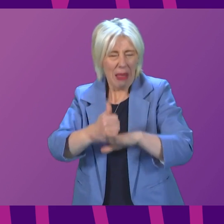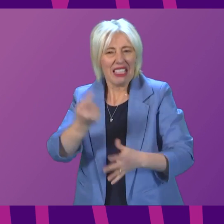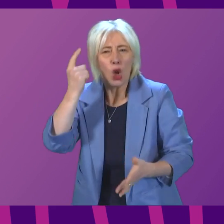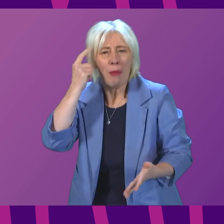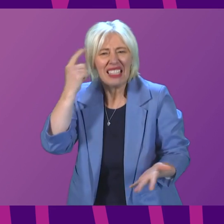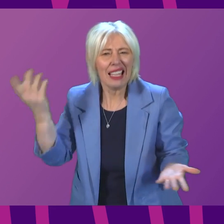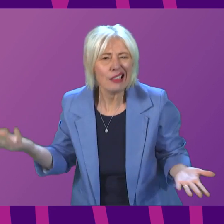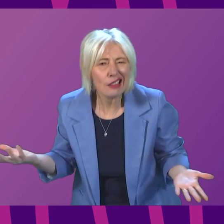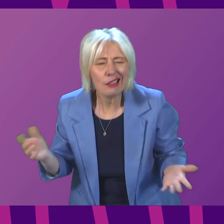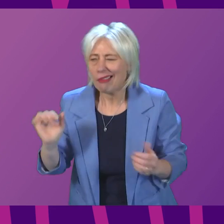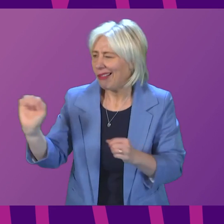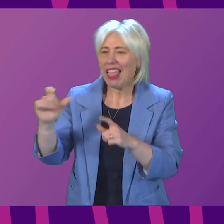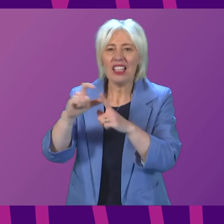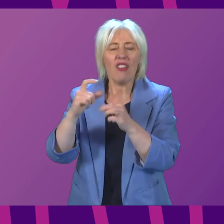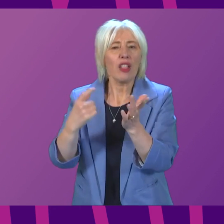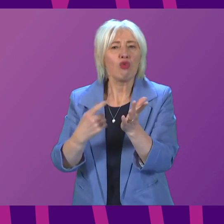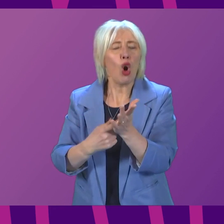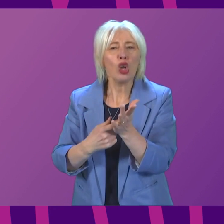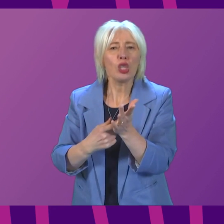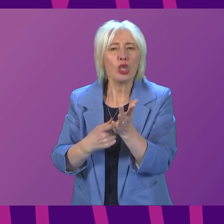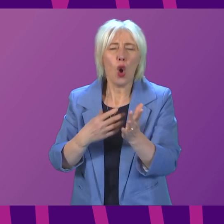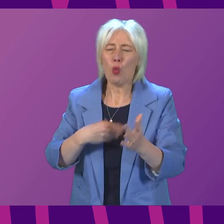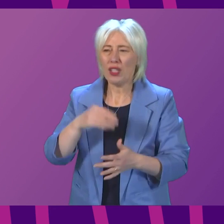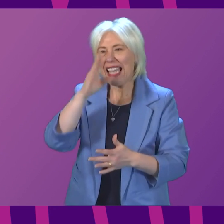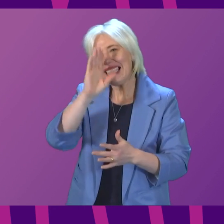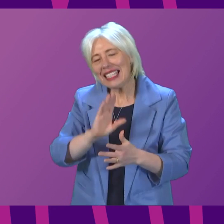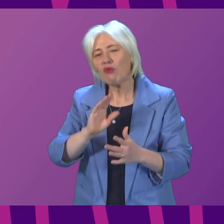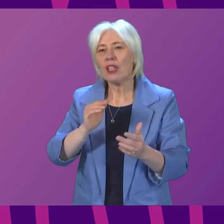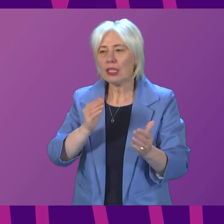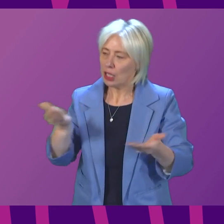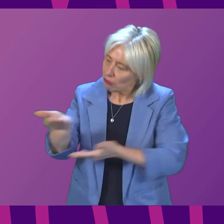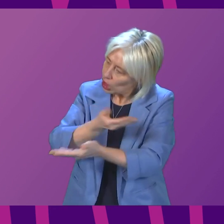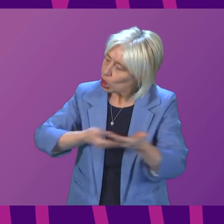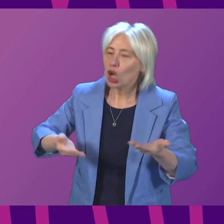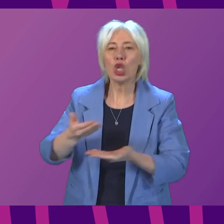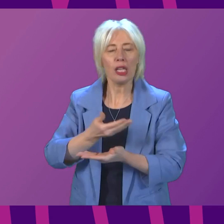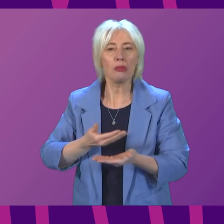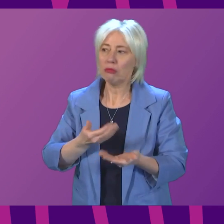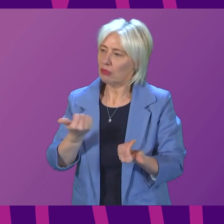If Douglas Ross wants to have serious discussions about these matters, perhaps he could start